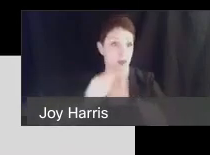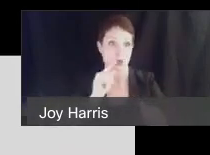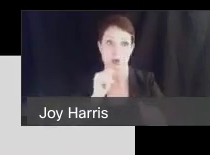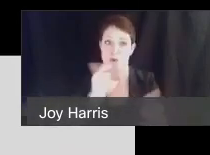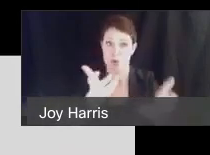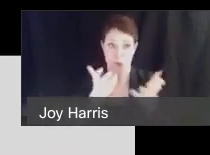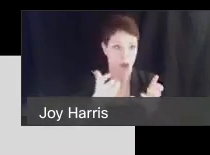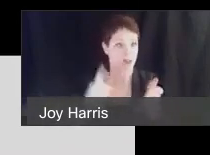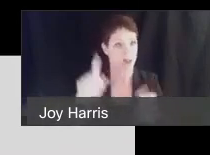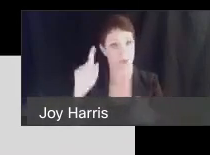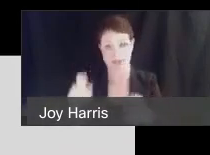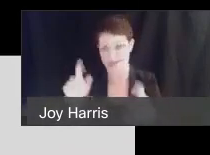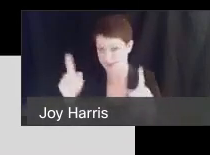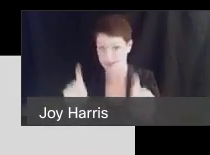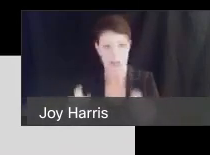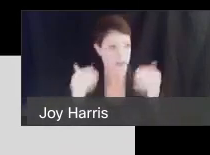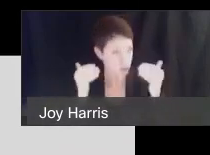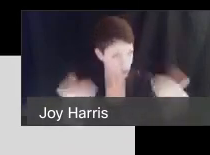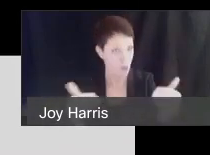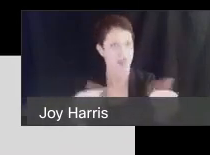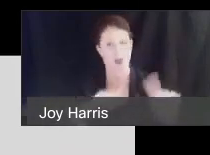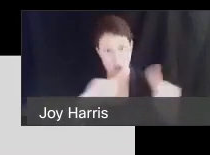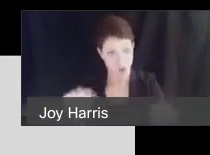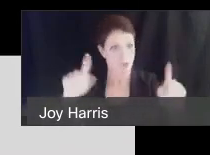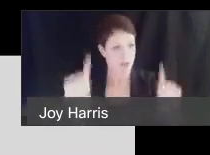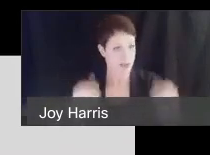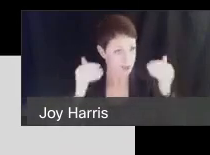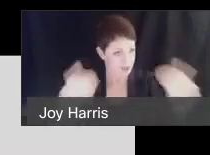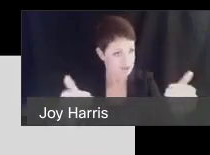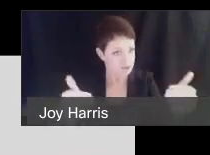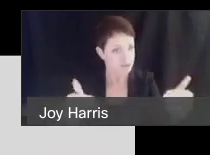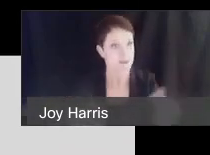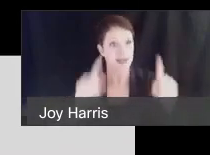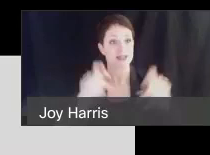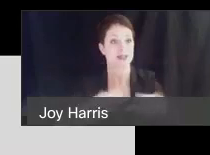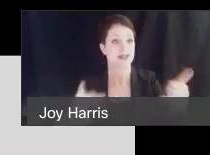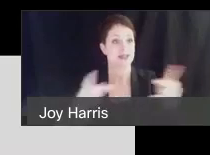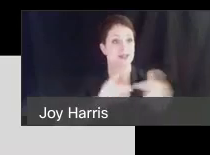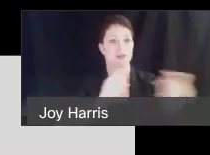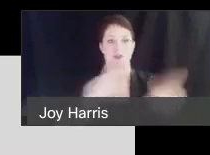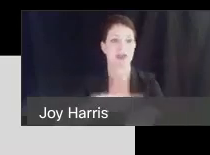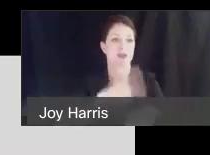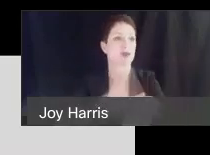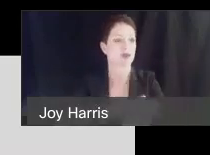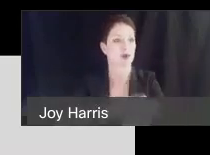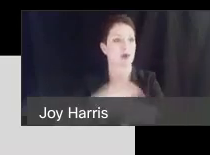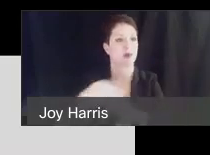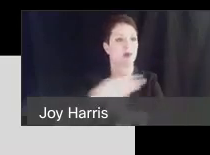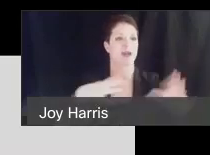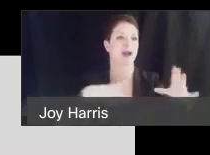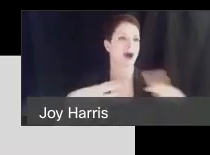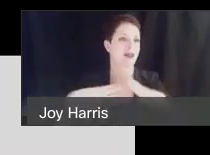or needs to be tested to get tested. Our testing sites are back to their normal pre-holiday hours,